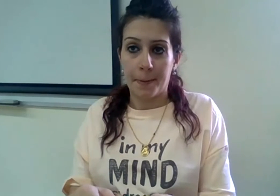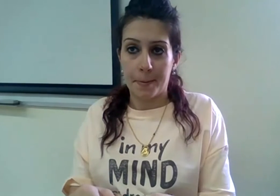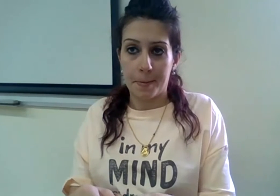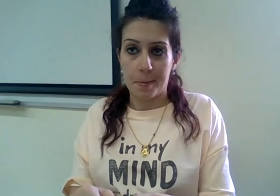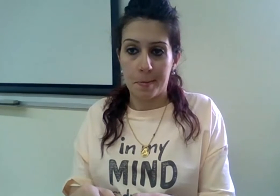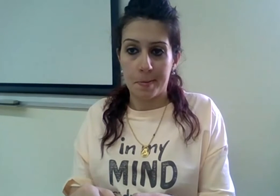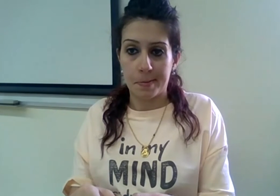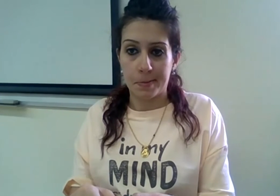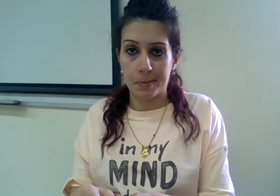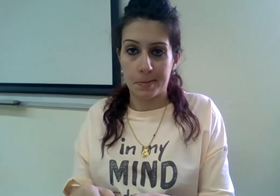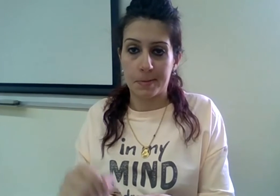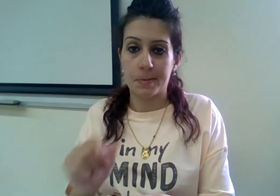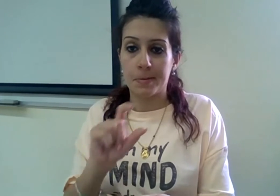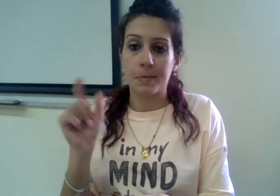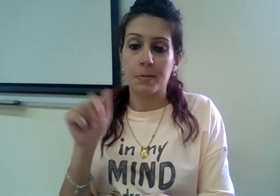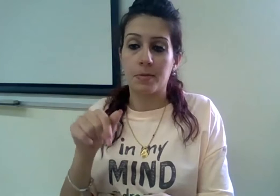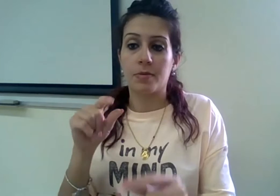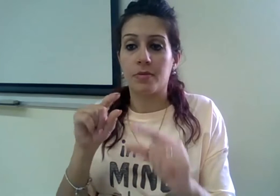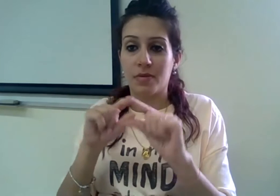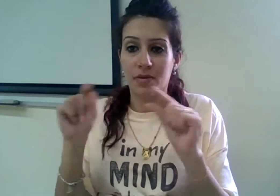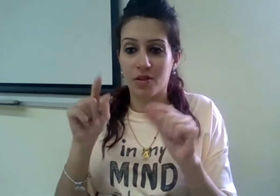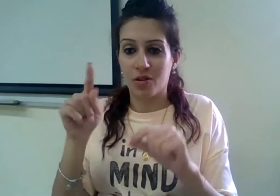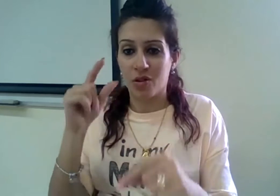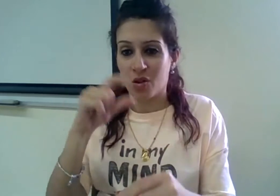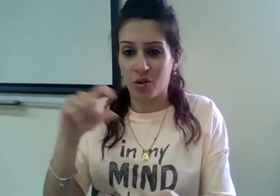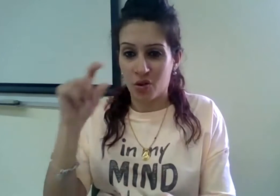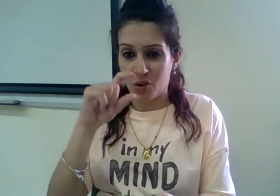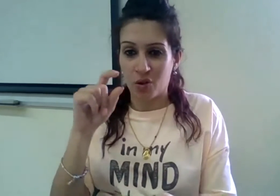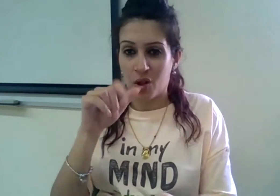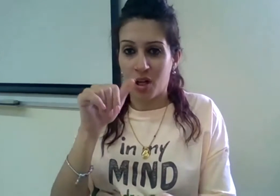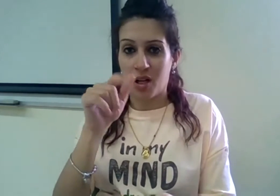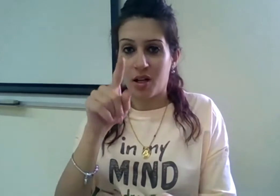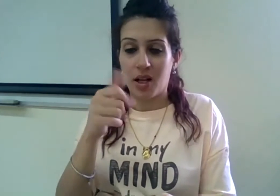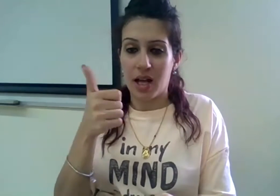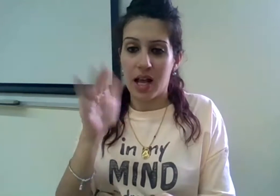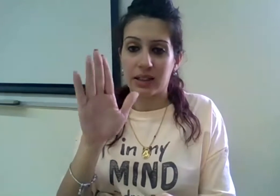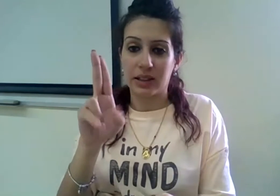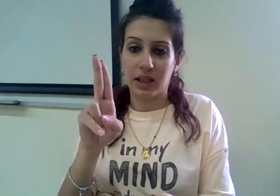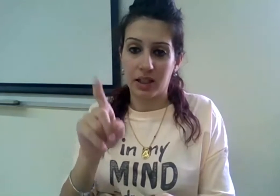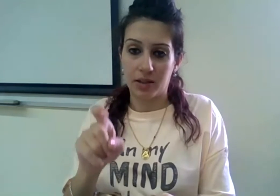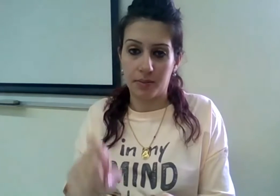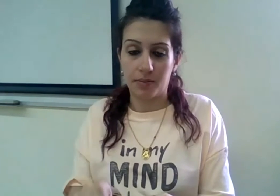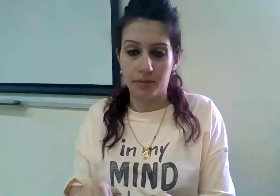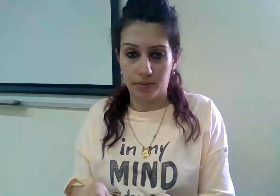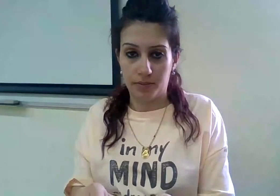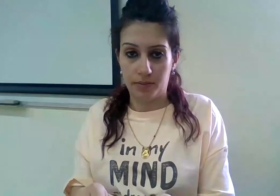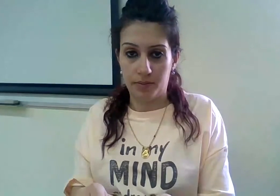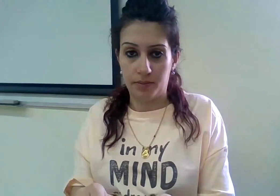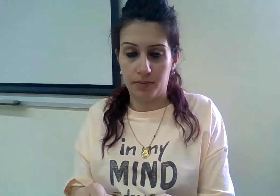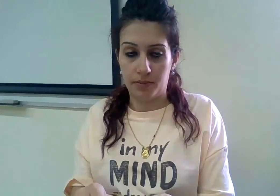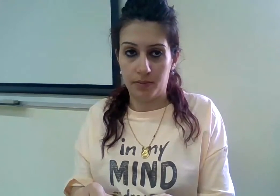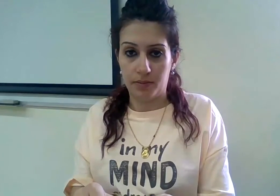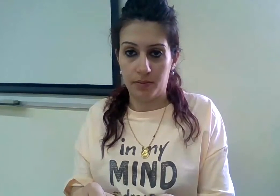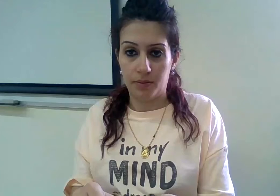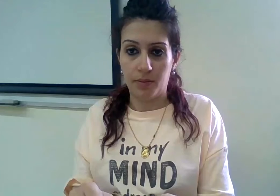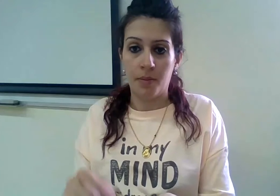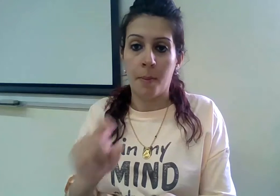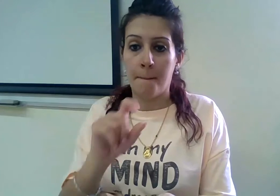And perhaps we could either allow Eszter to answer the question now or we